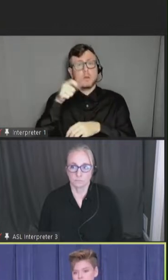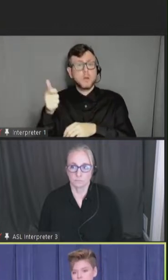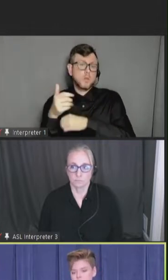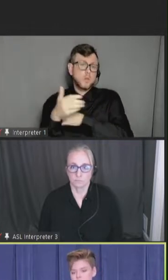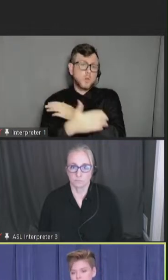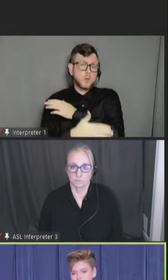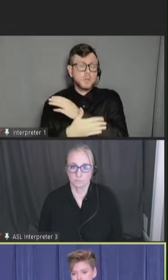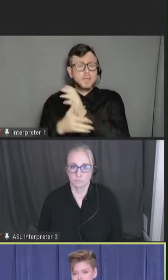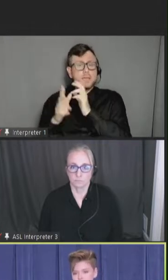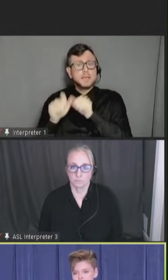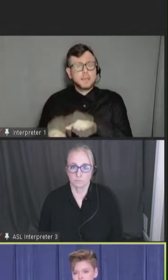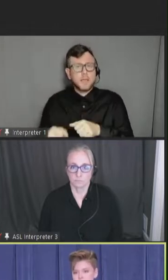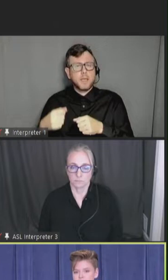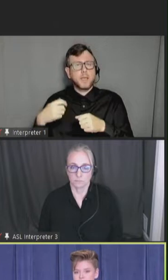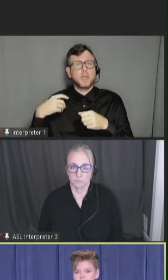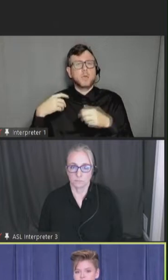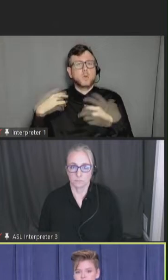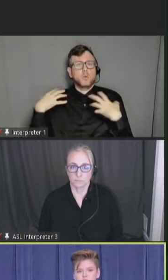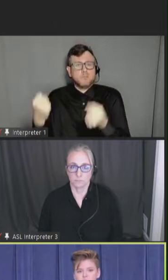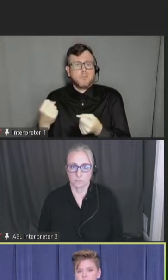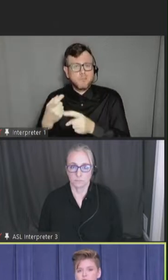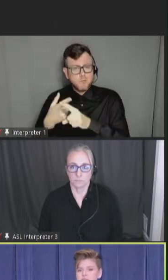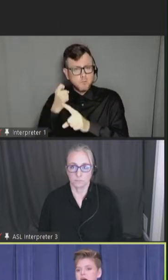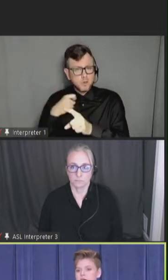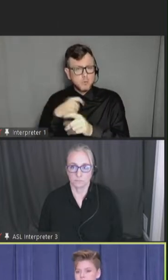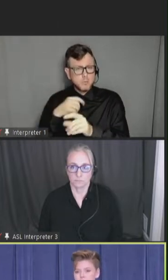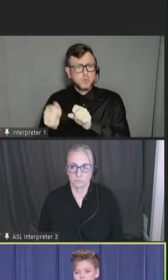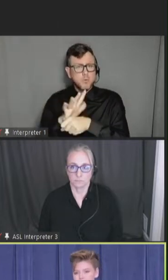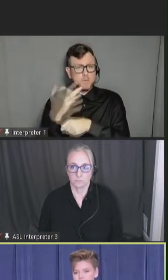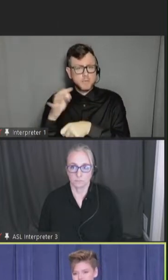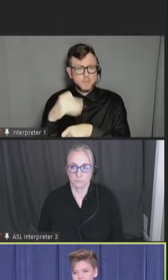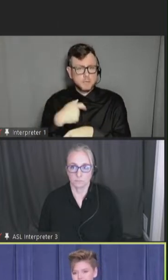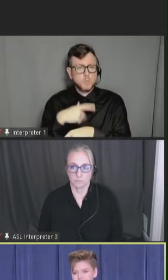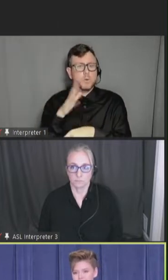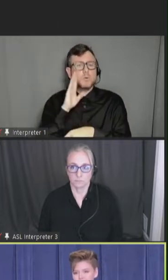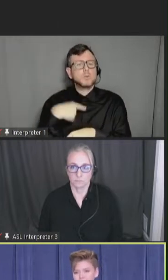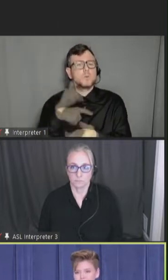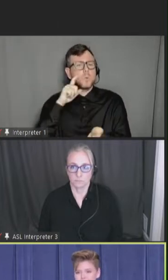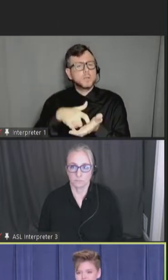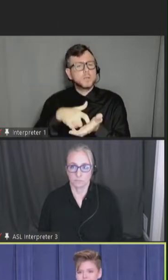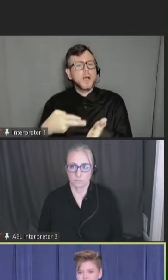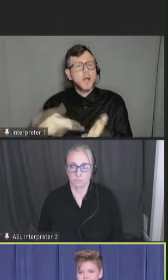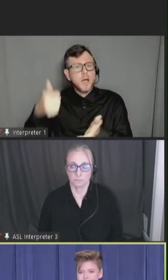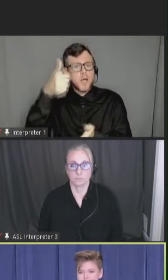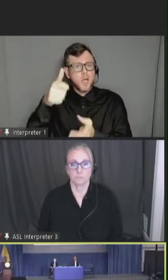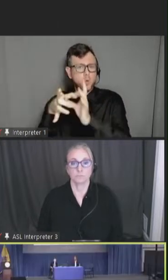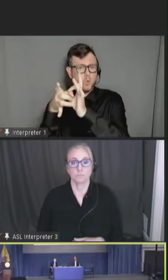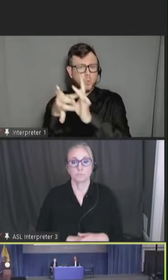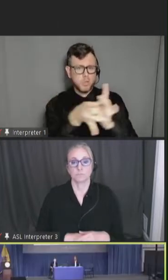from the pressures of COVID-19, we will see a higher correlation going forward. Robert Hopkins: John Iskander?